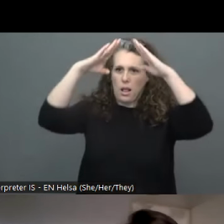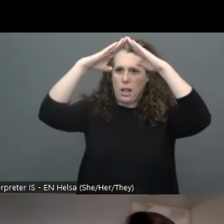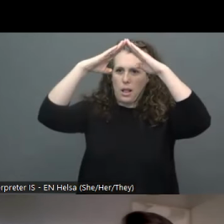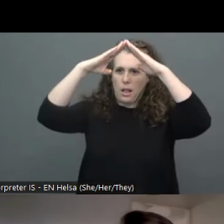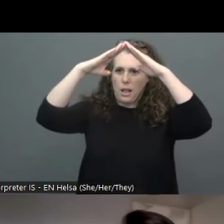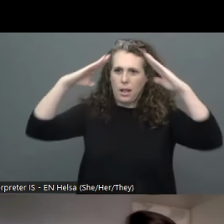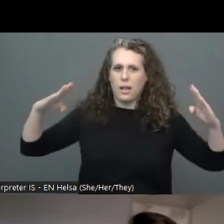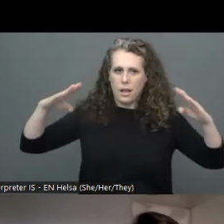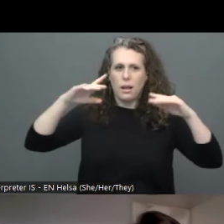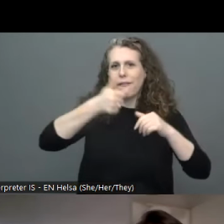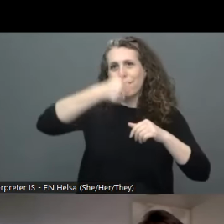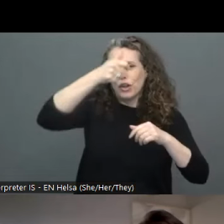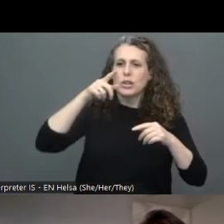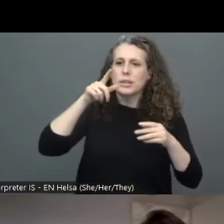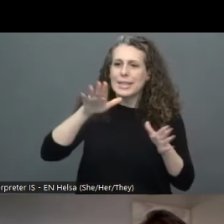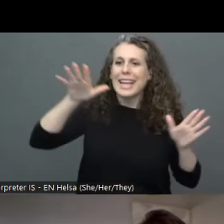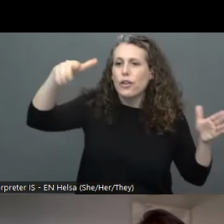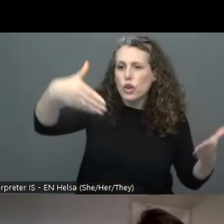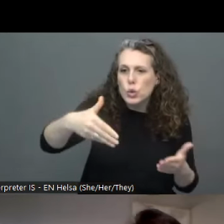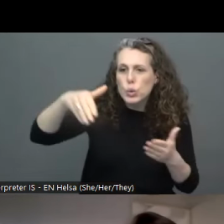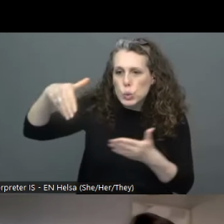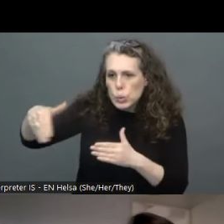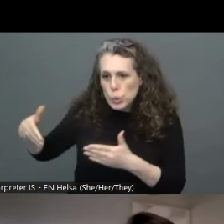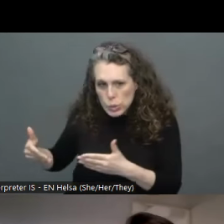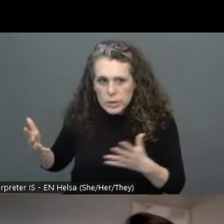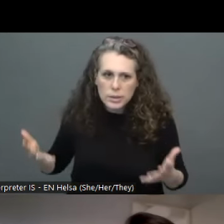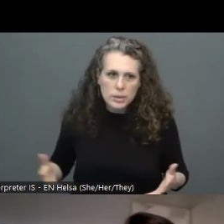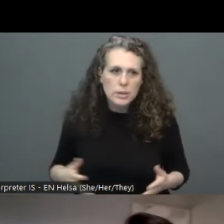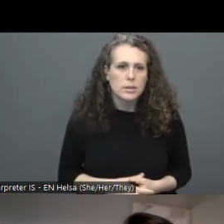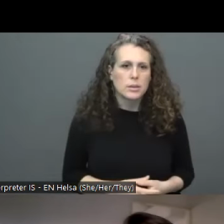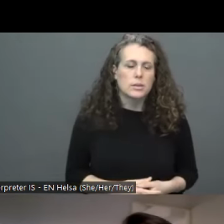introduction videos of the facilitator guide. The first module that focuses